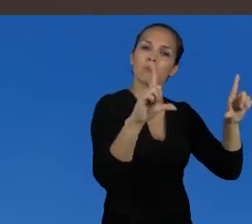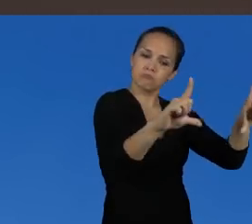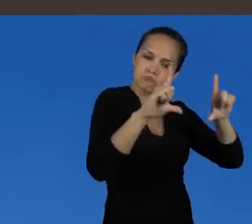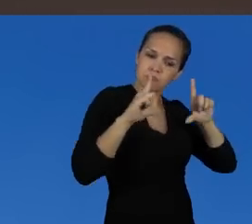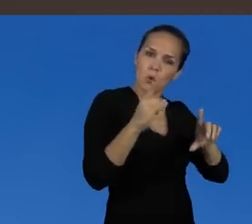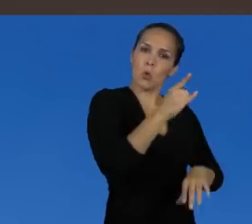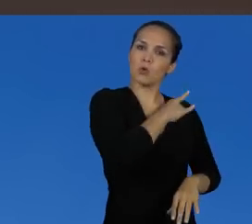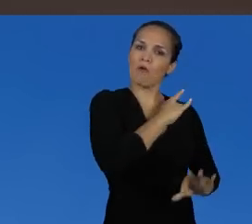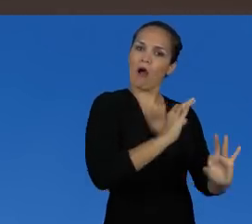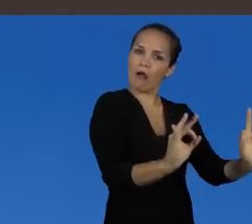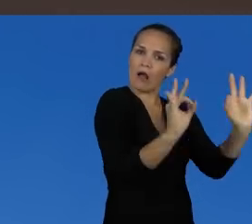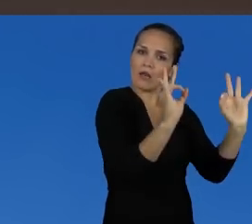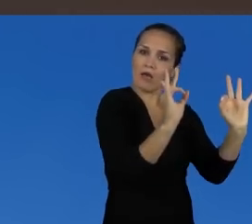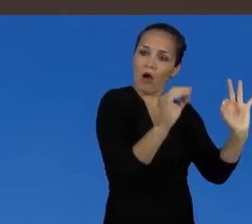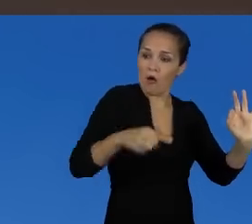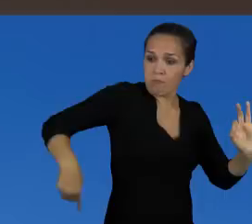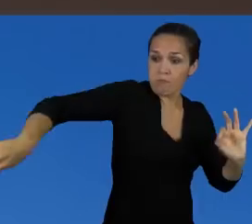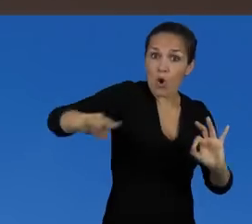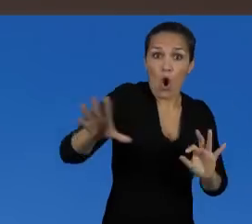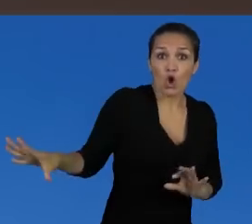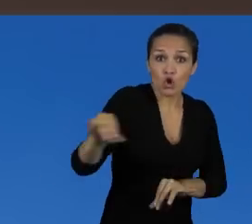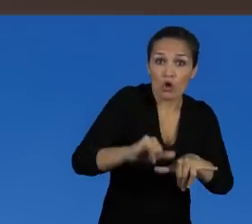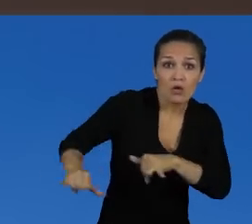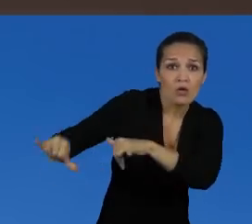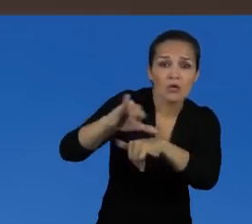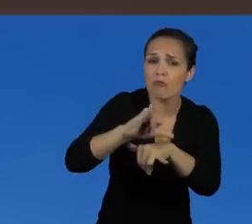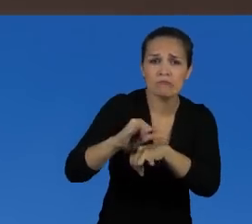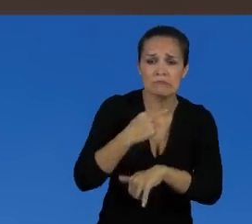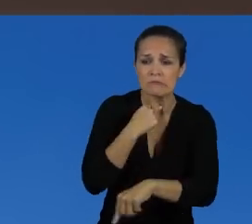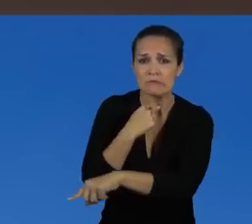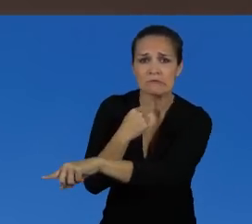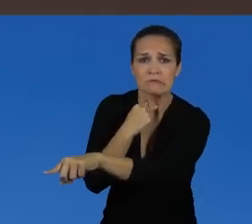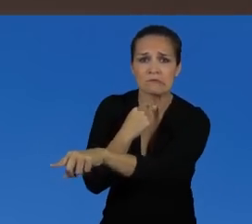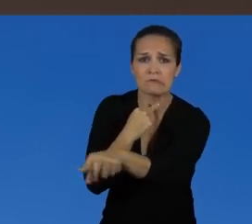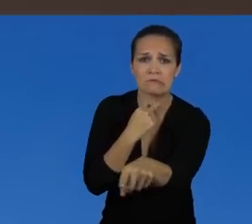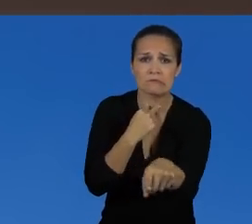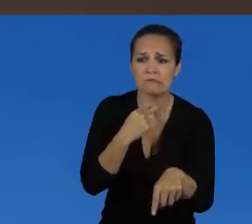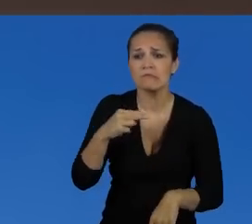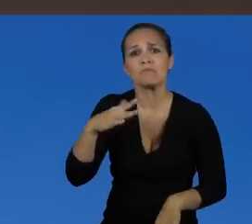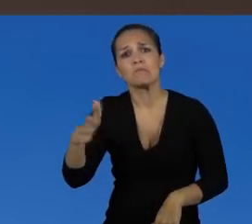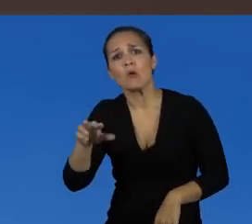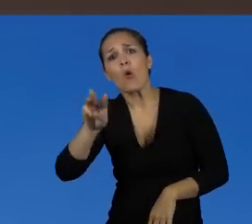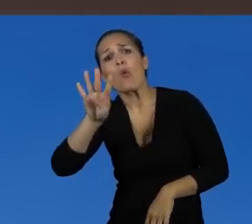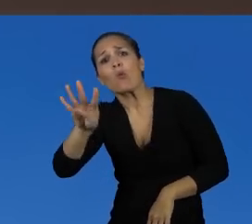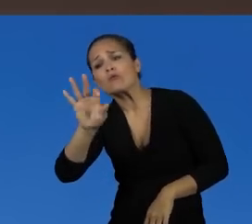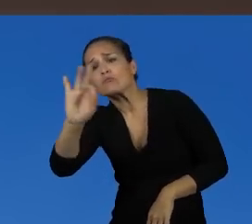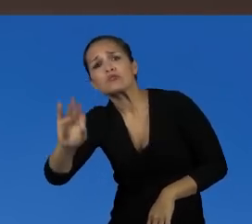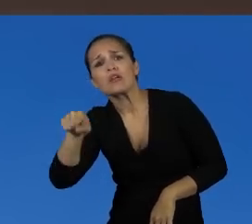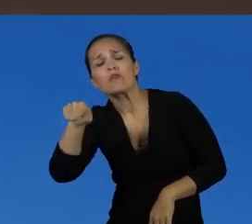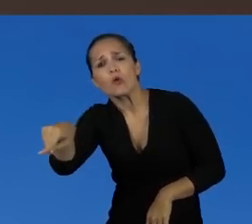and that in Colombia only 34% of youth access higher education, then I begin asking myself